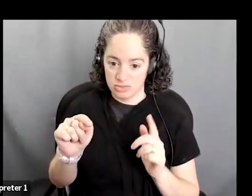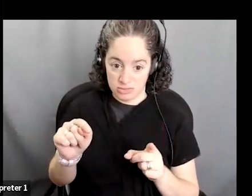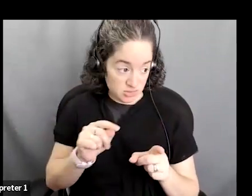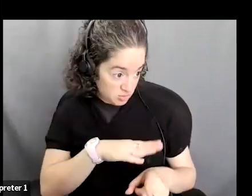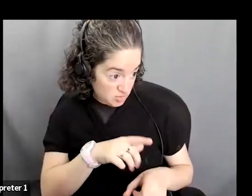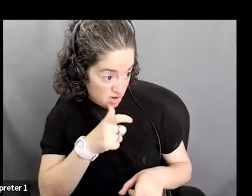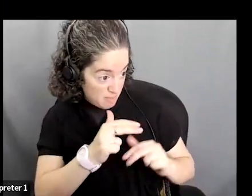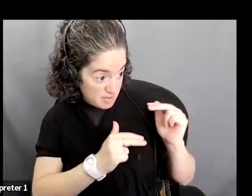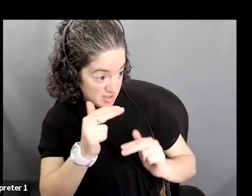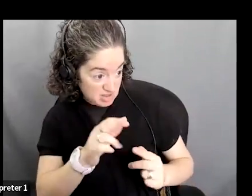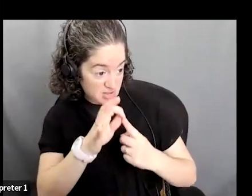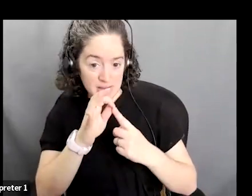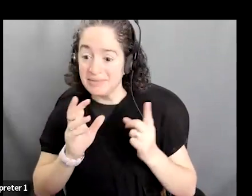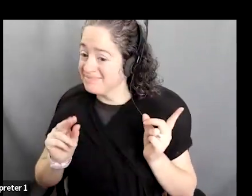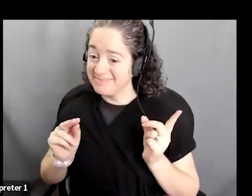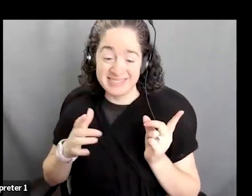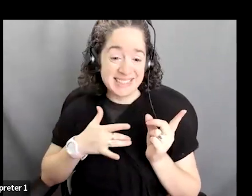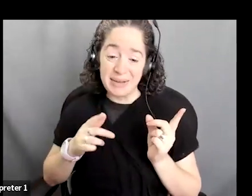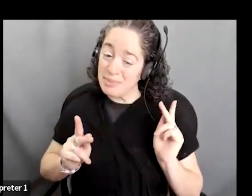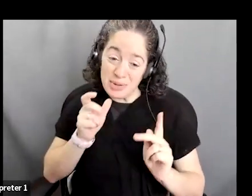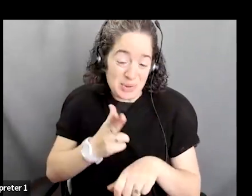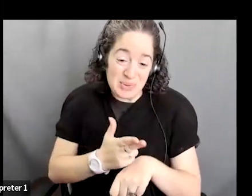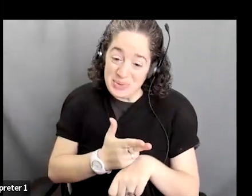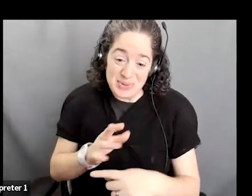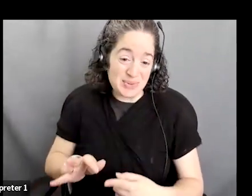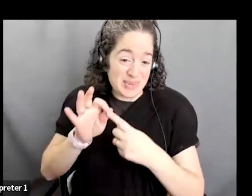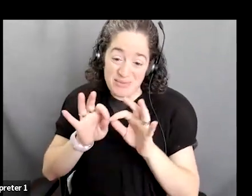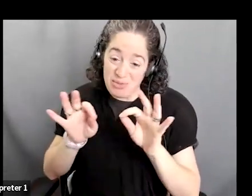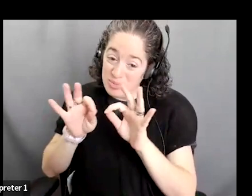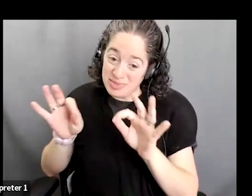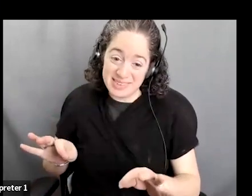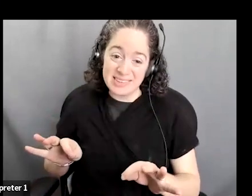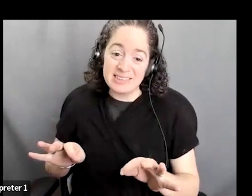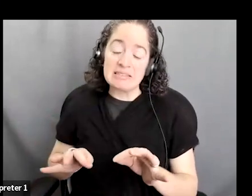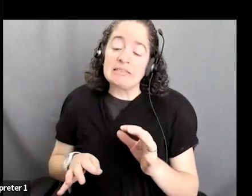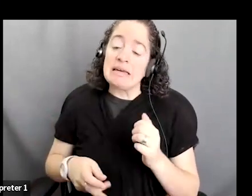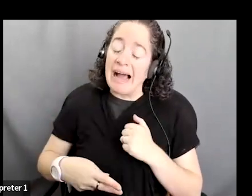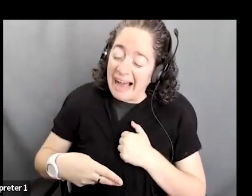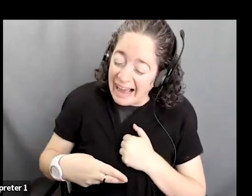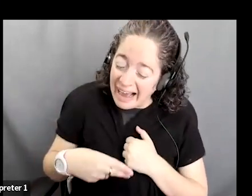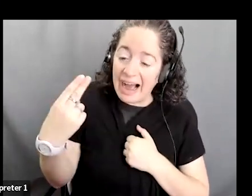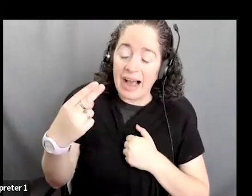No, that's not what people do. What I found, the vast majority of people who are out there building forms,